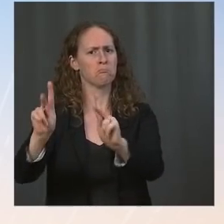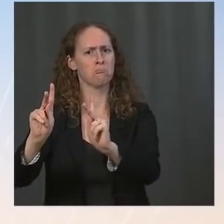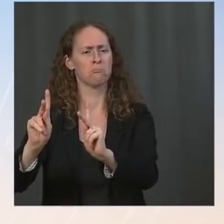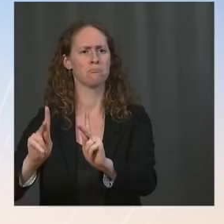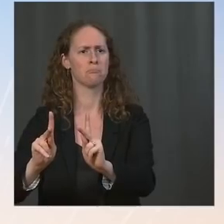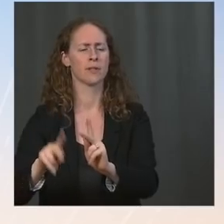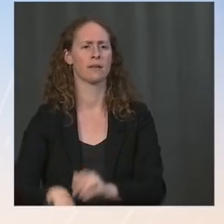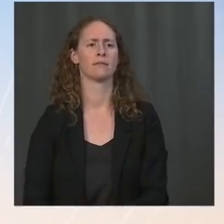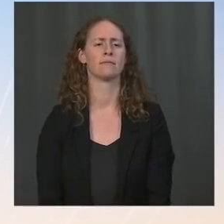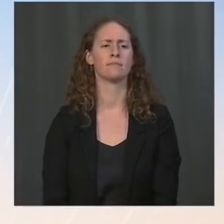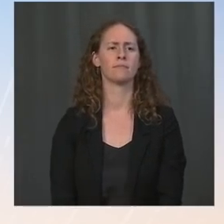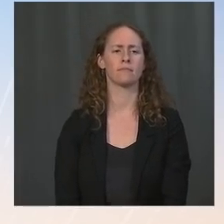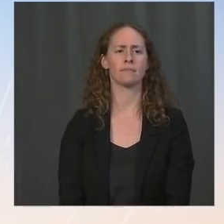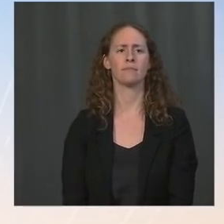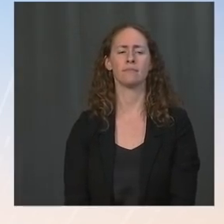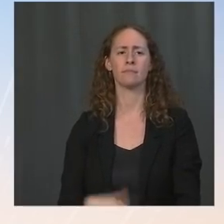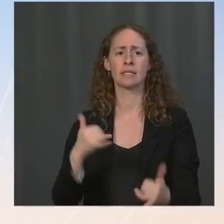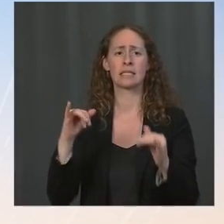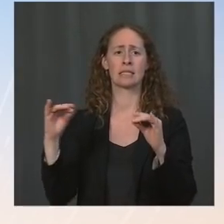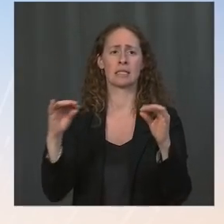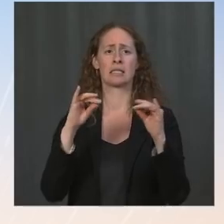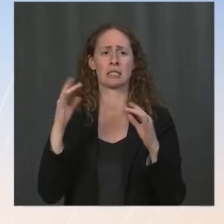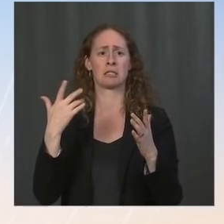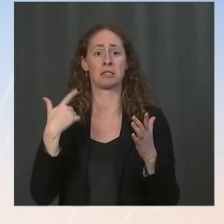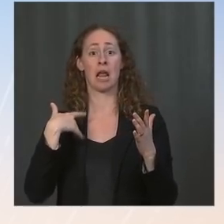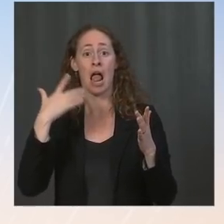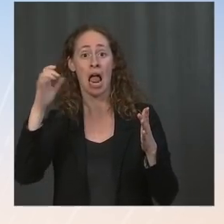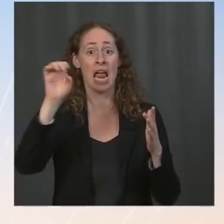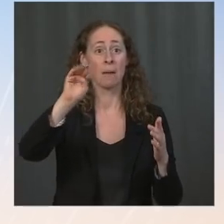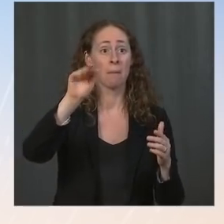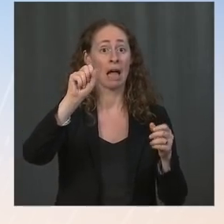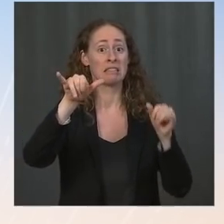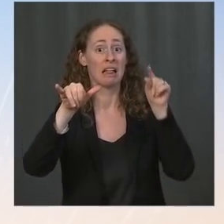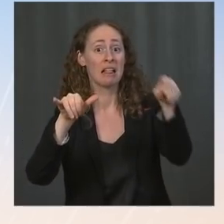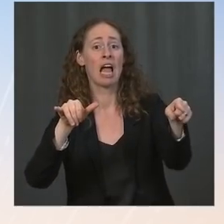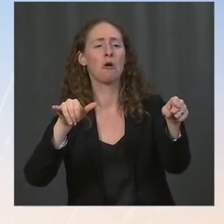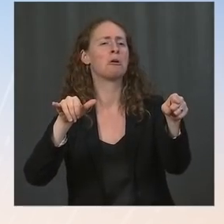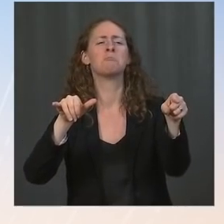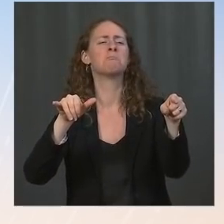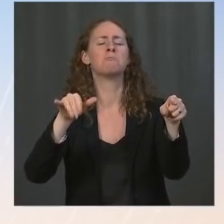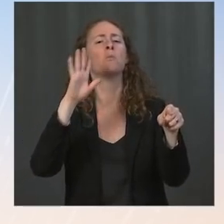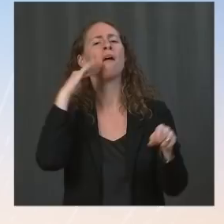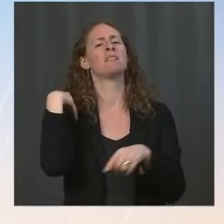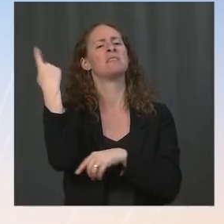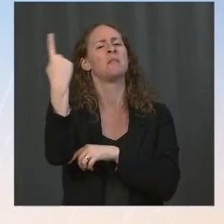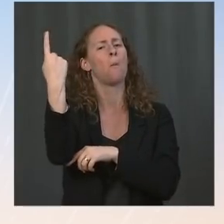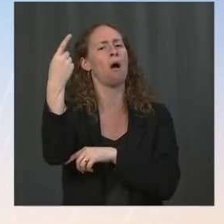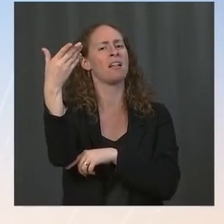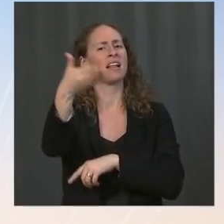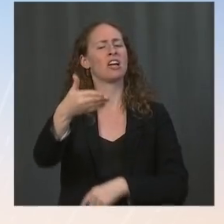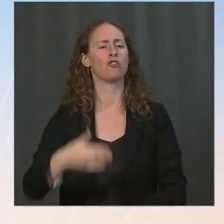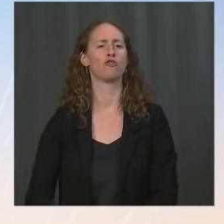having one directly on the ground after the 1st. The Press: And if there's no number -- it seems maybe that you're not going to get into -- I wonder -- Ms. Psaki: Well, I think the difficulty